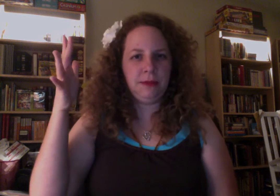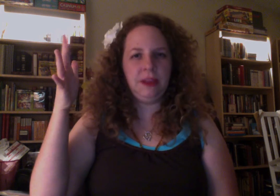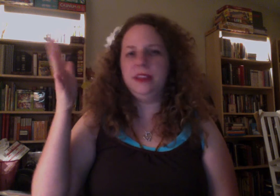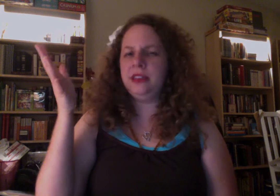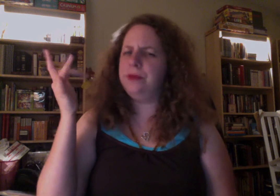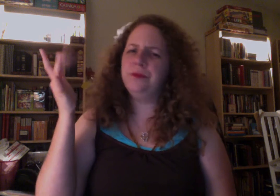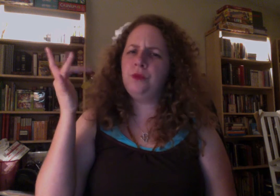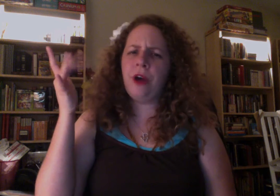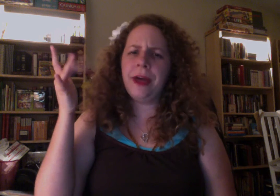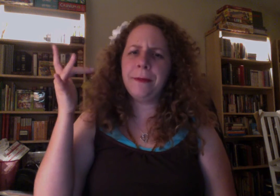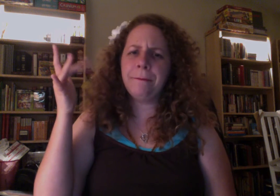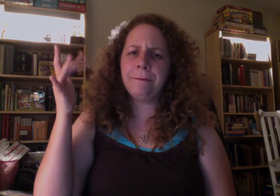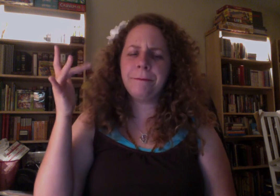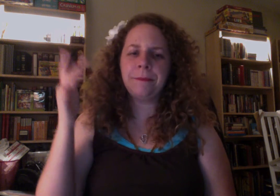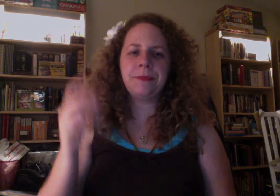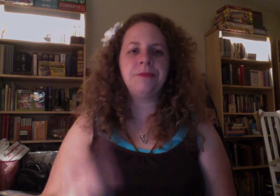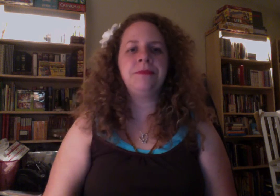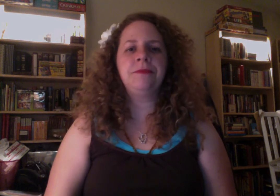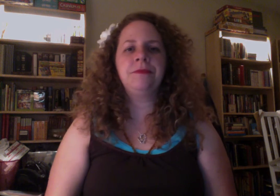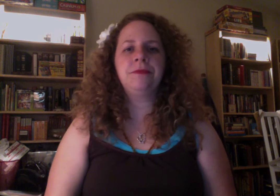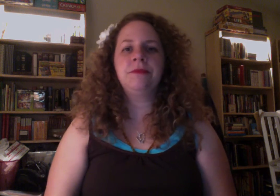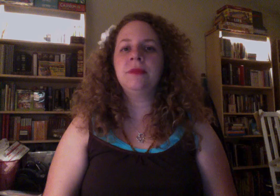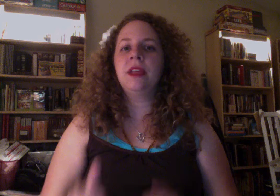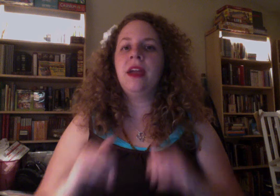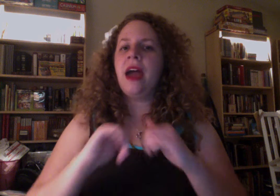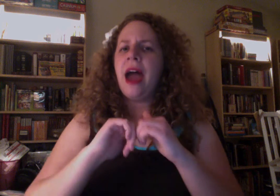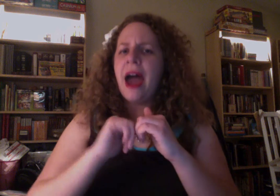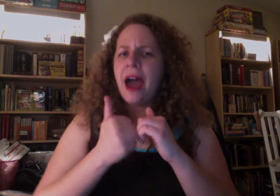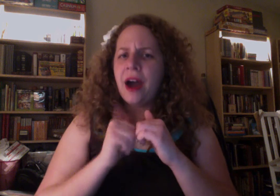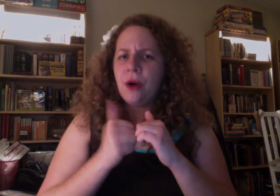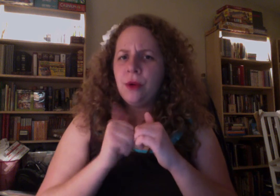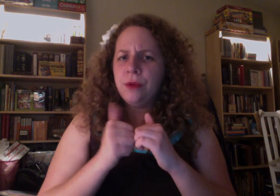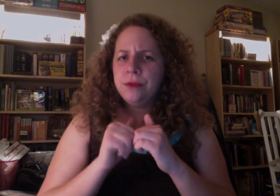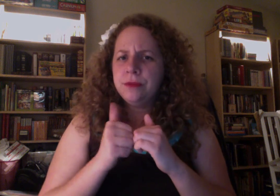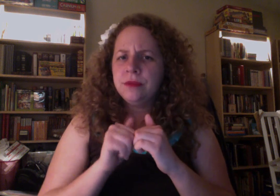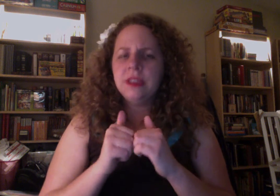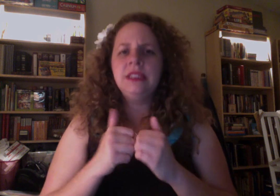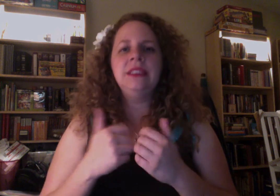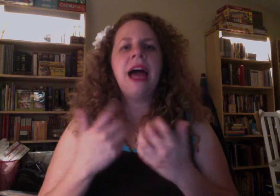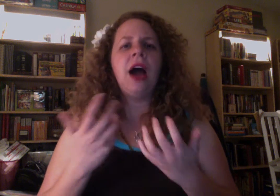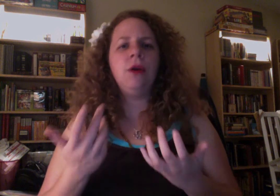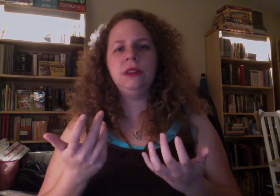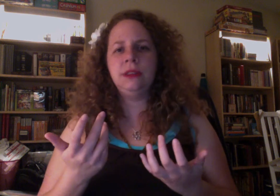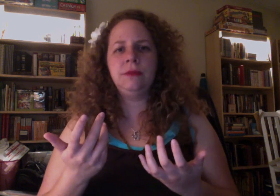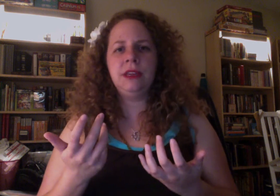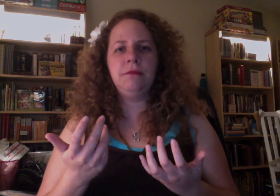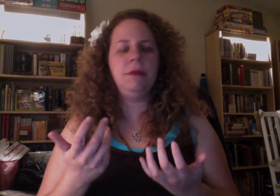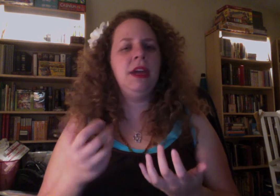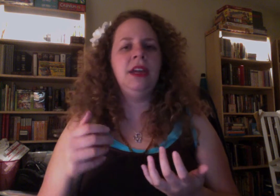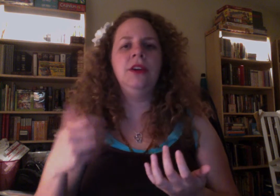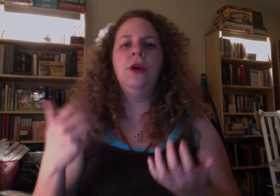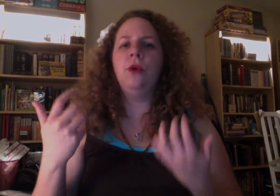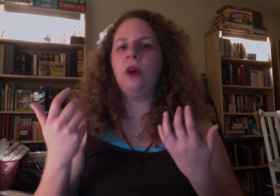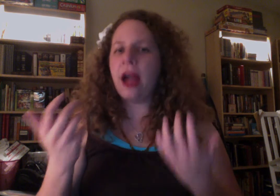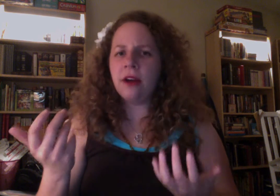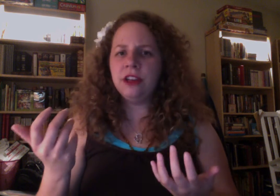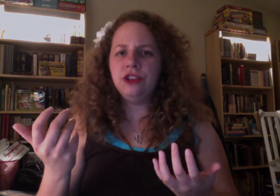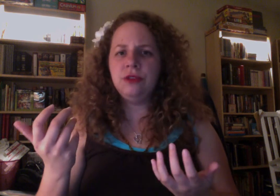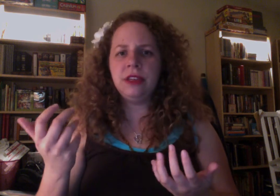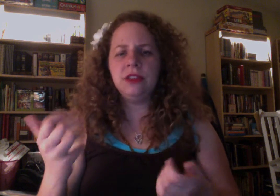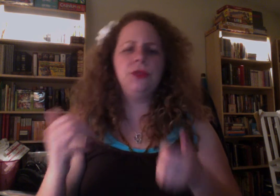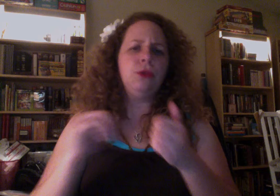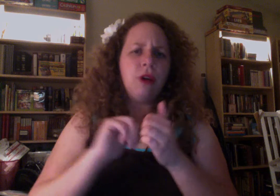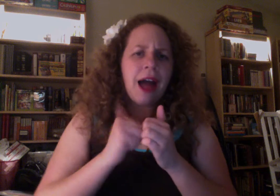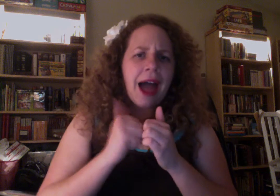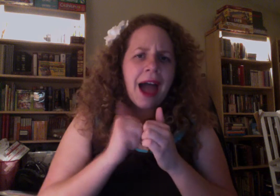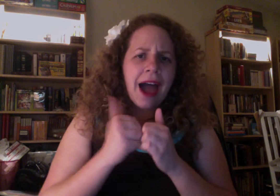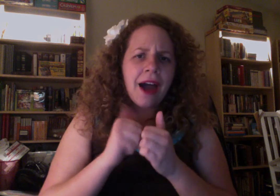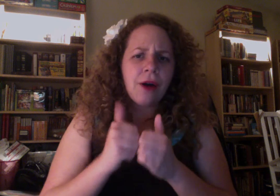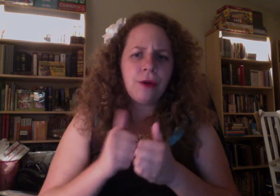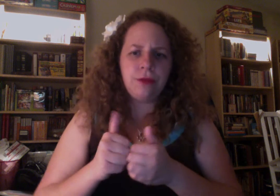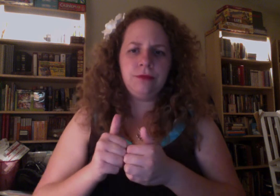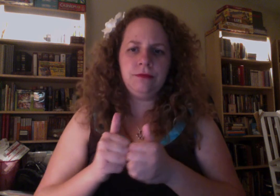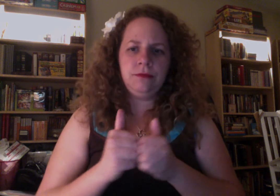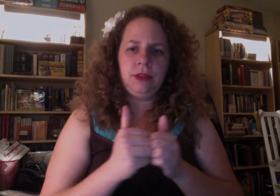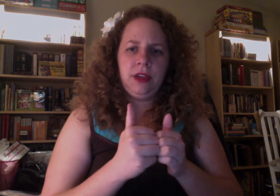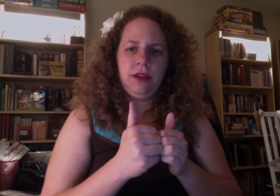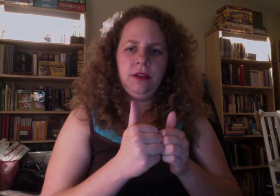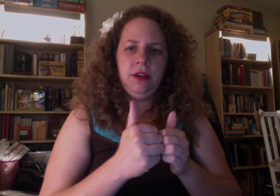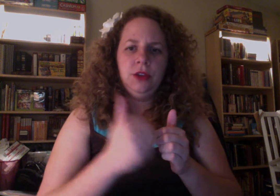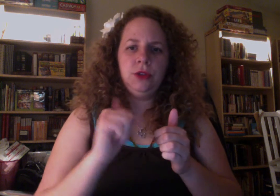typically sign WHY. HOW, this is how is something made or how did you get to school? HOW. Okay